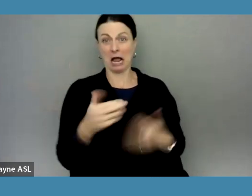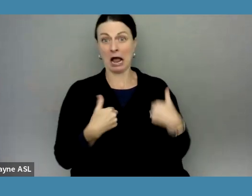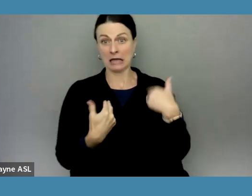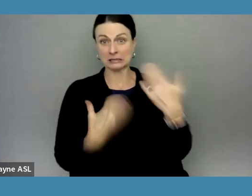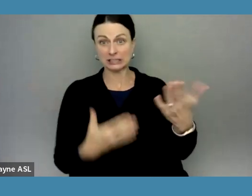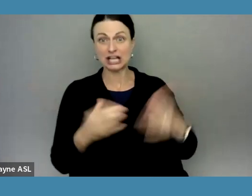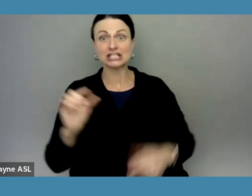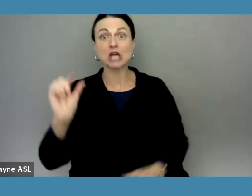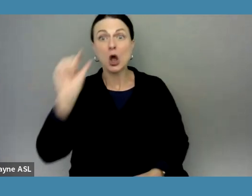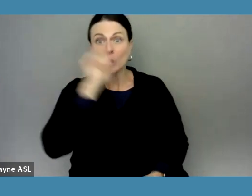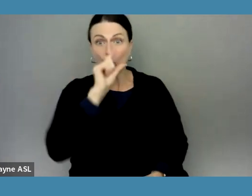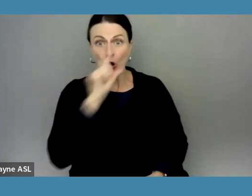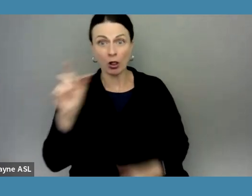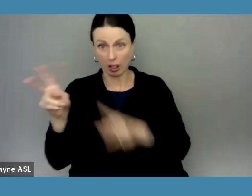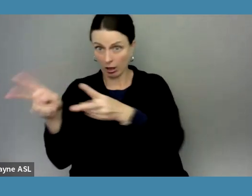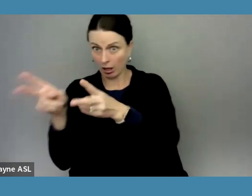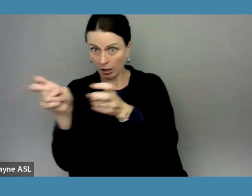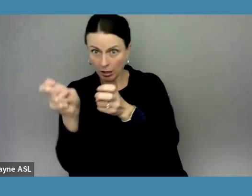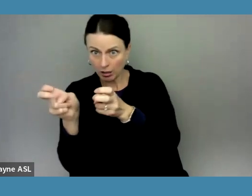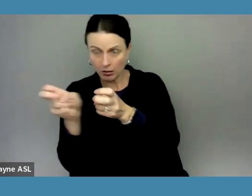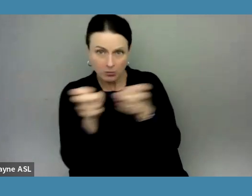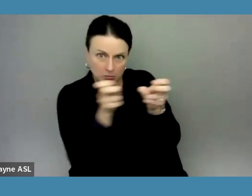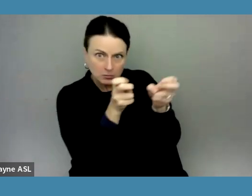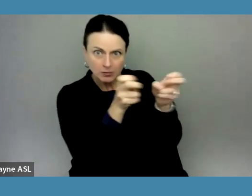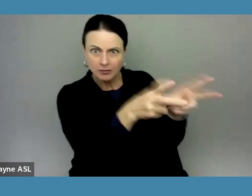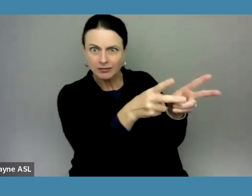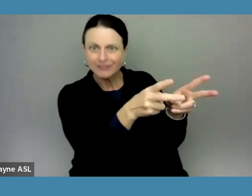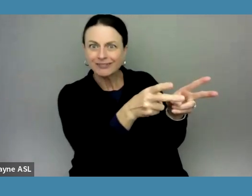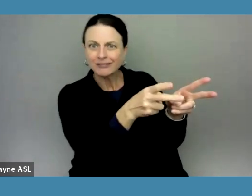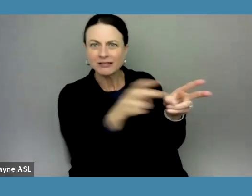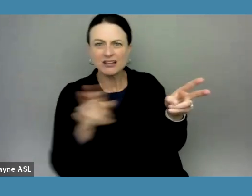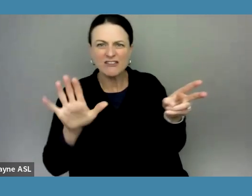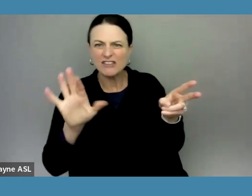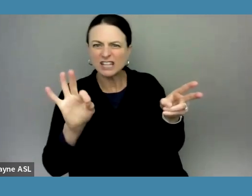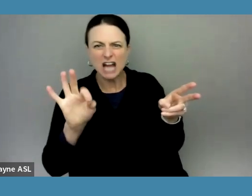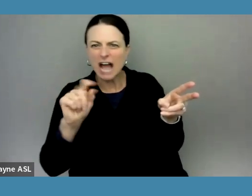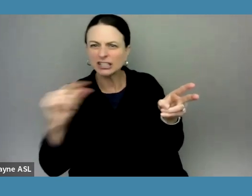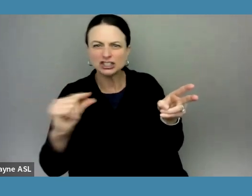and paste that 59G dash 1.010 FAC,